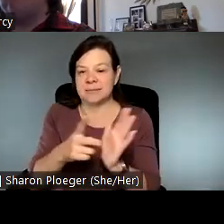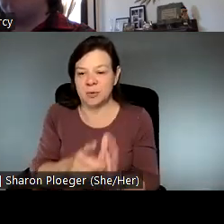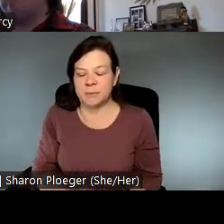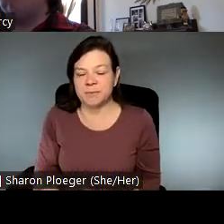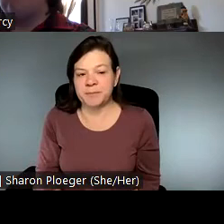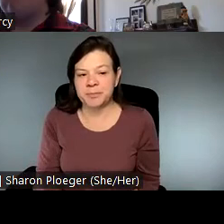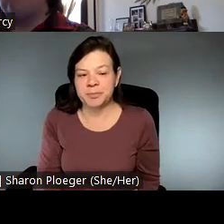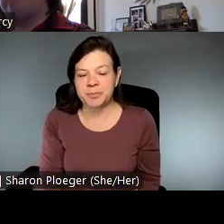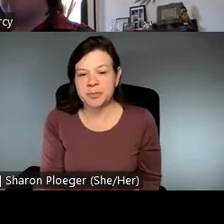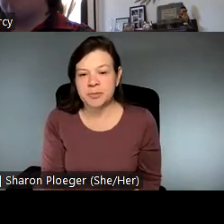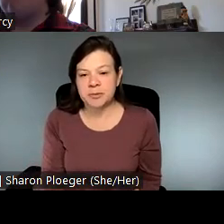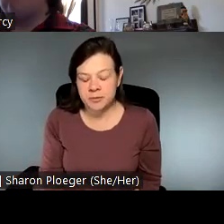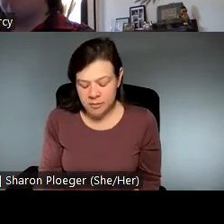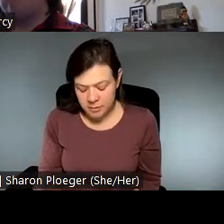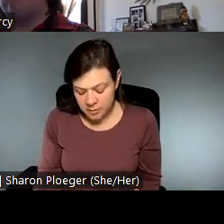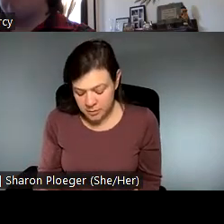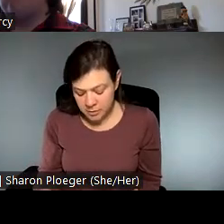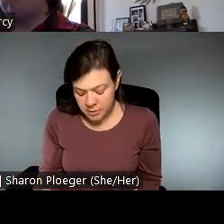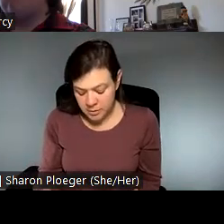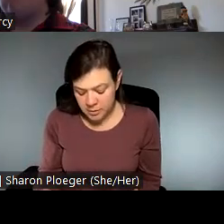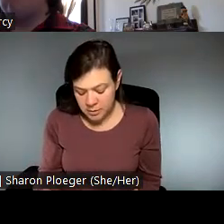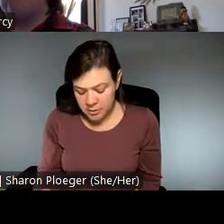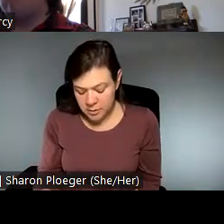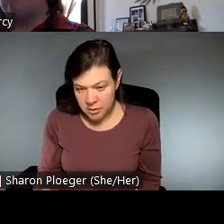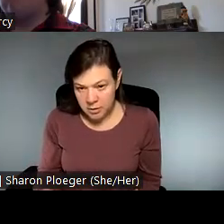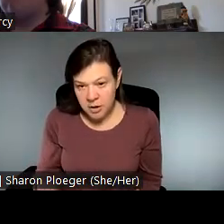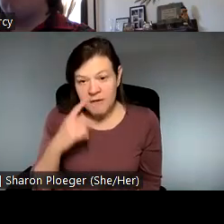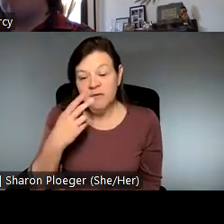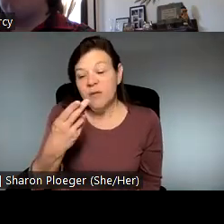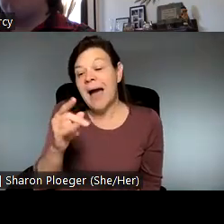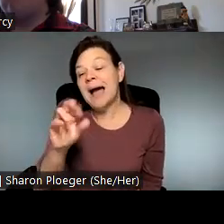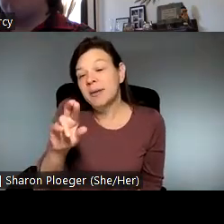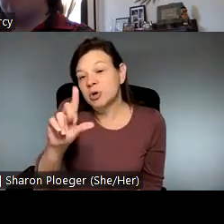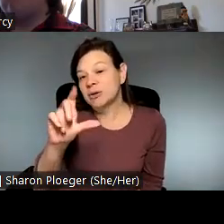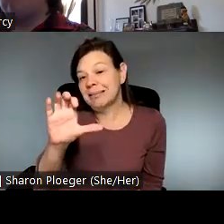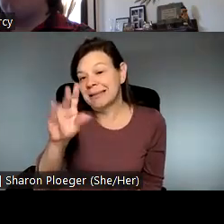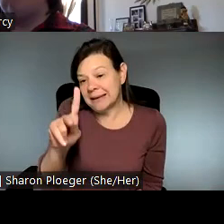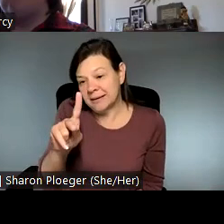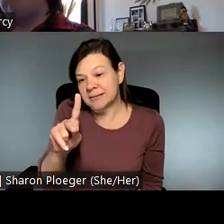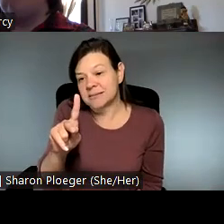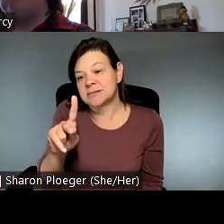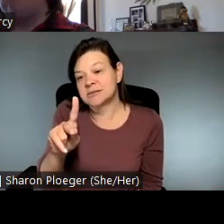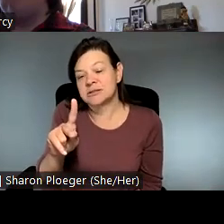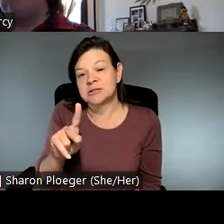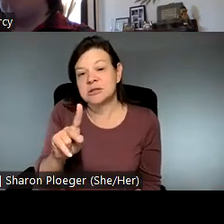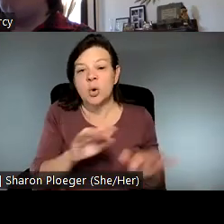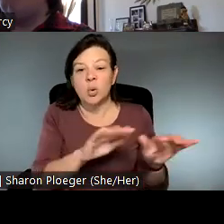For the alt text, oh, sorry for the alt text, for the hyperlink demo, we basically just typed out Kennedy Center access